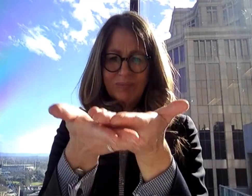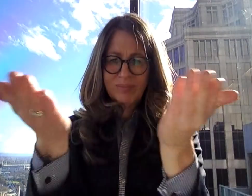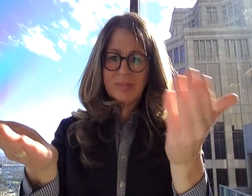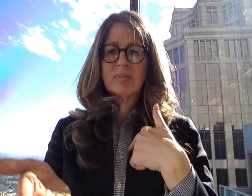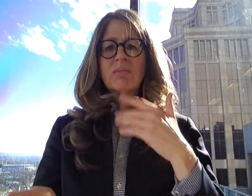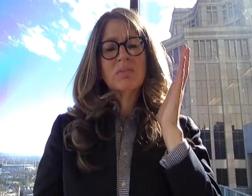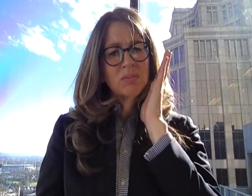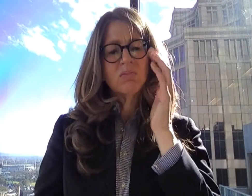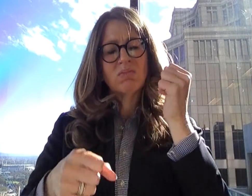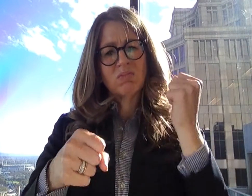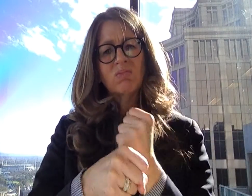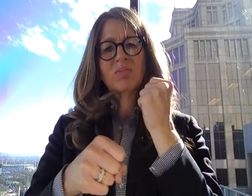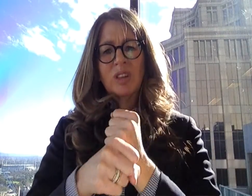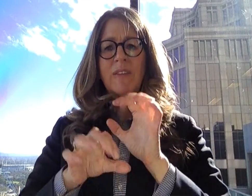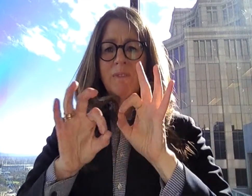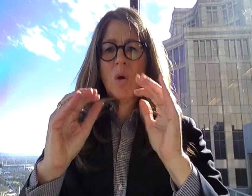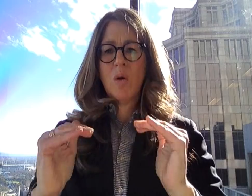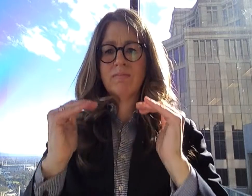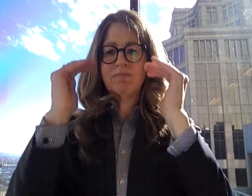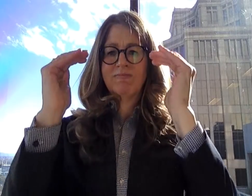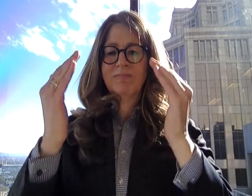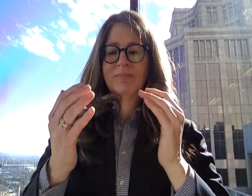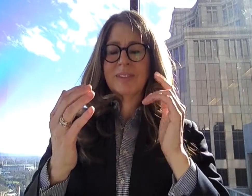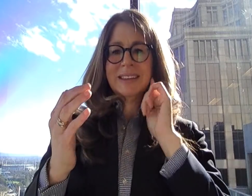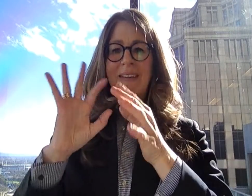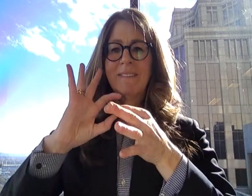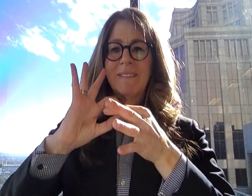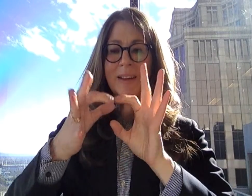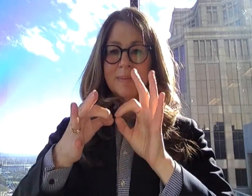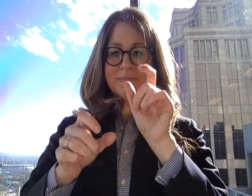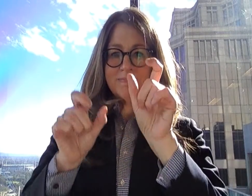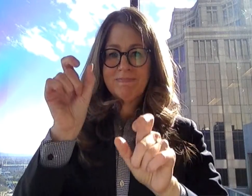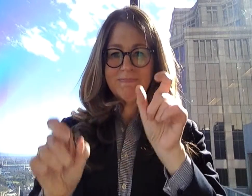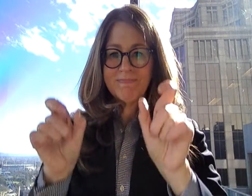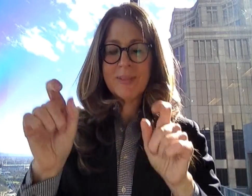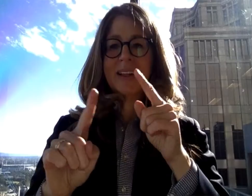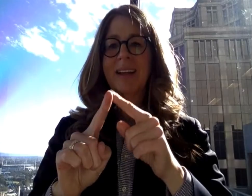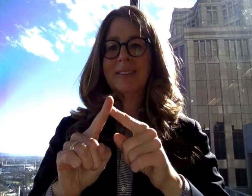I will always endeavour to advance the interests of all our athletes and members